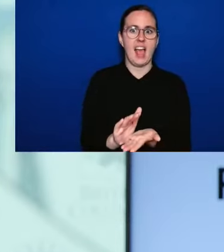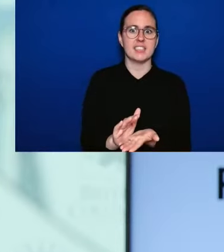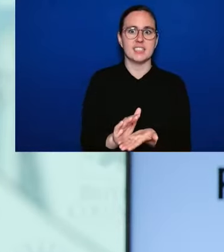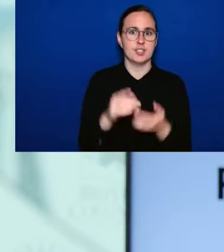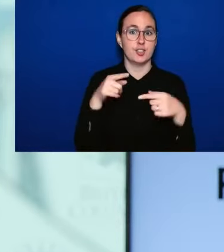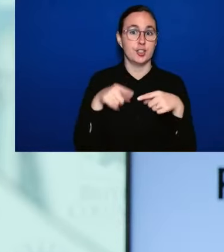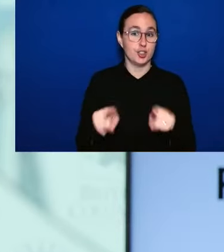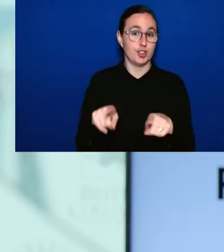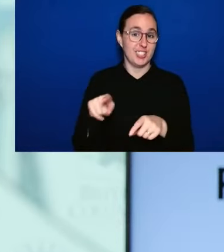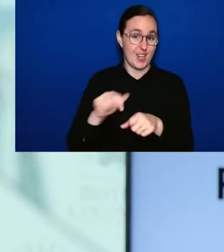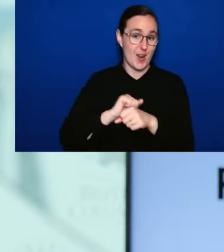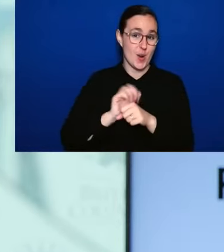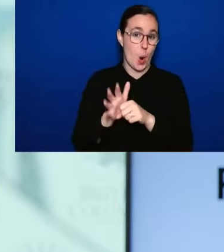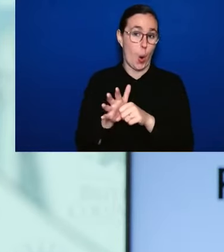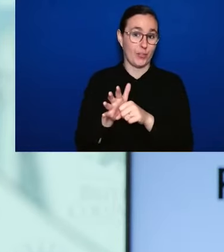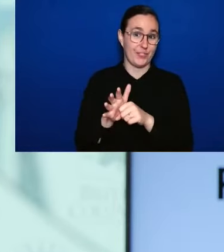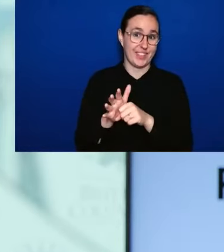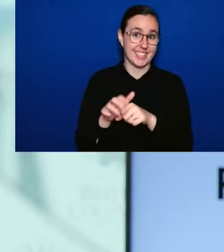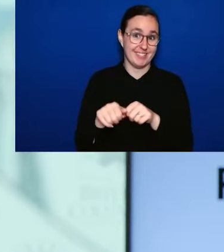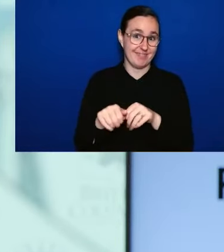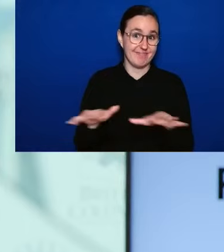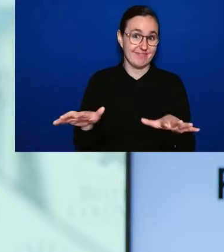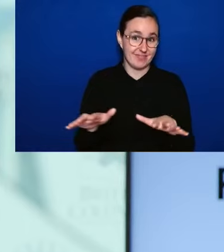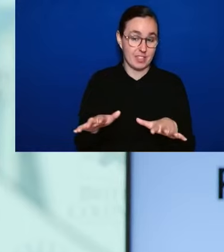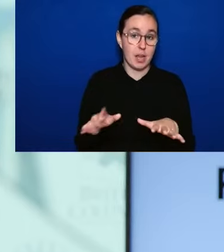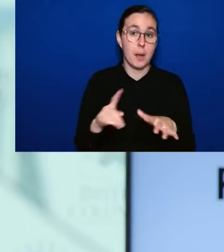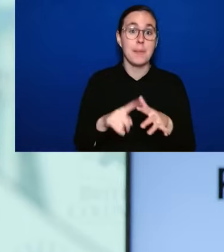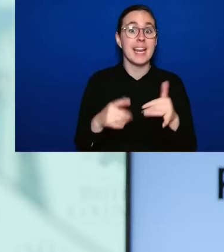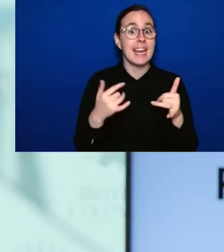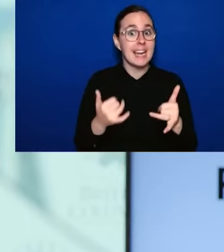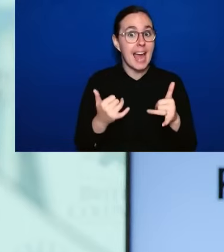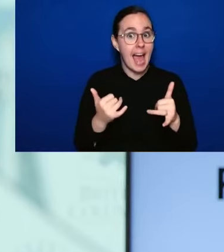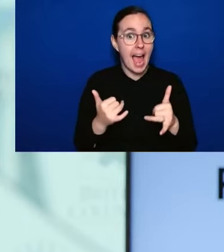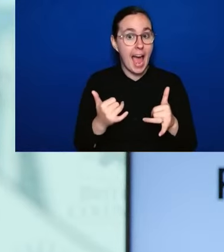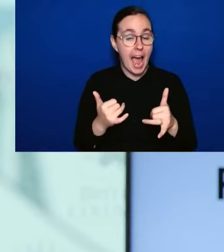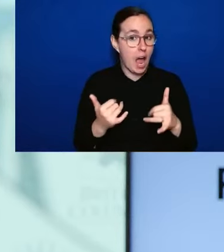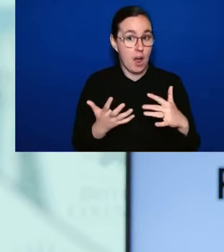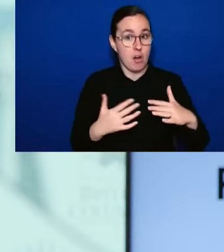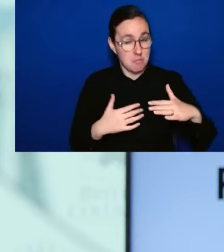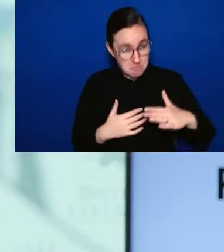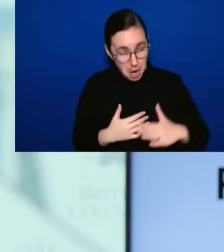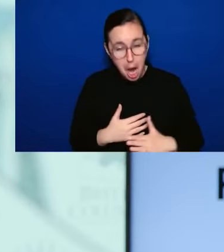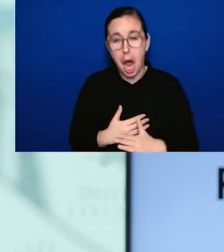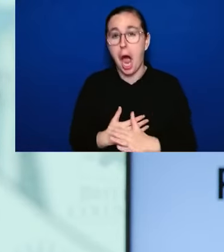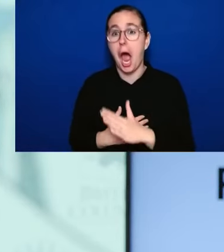of pending economic scene searching that demand and we're working hard. To meet that I am